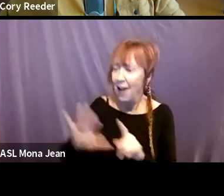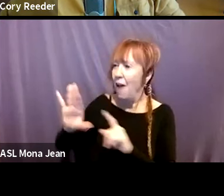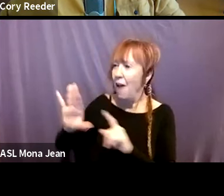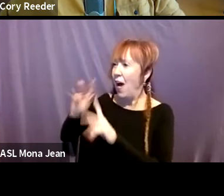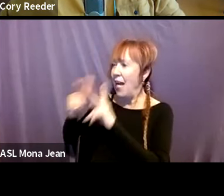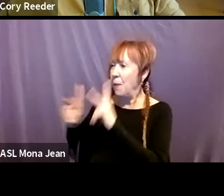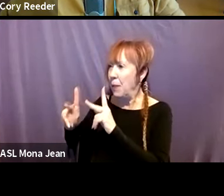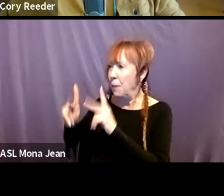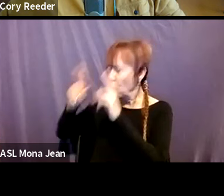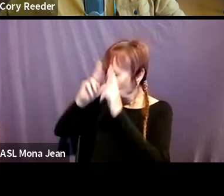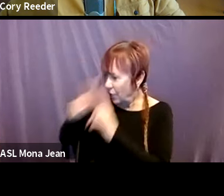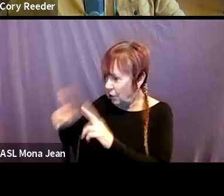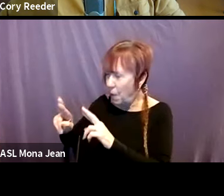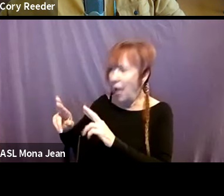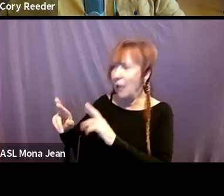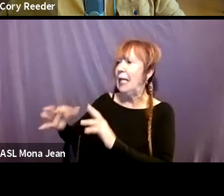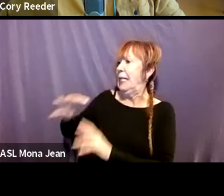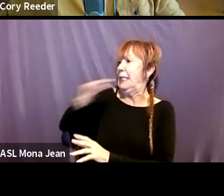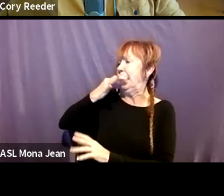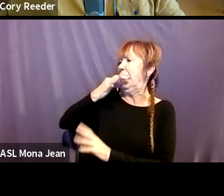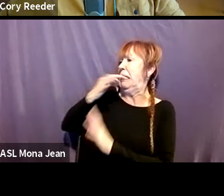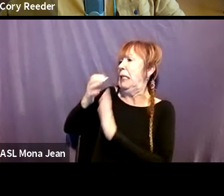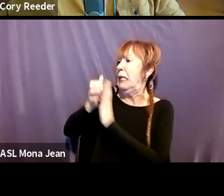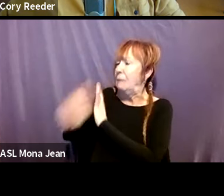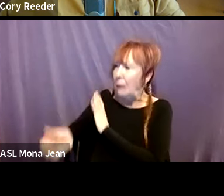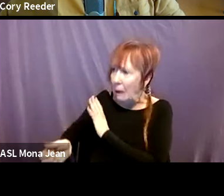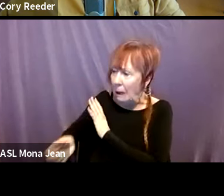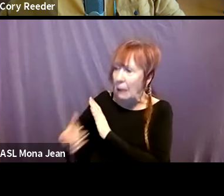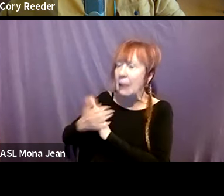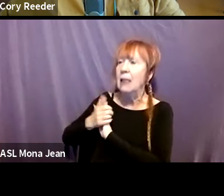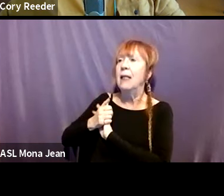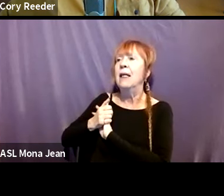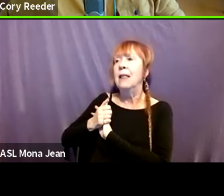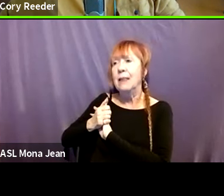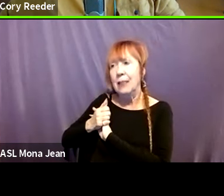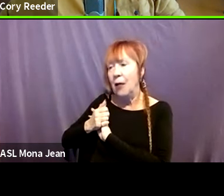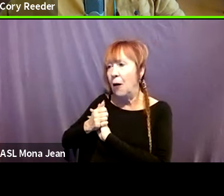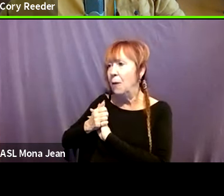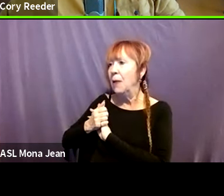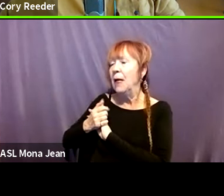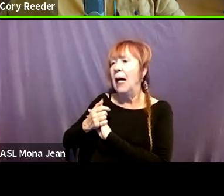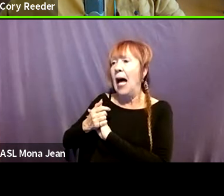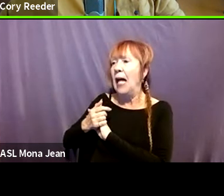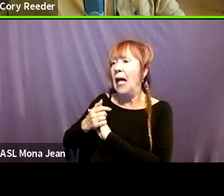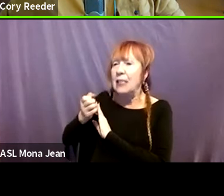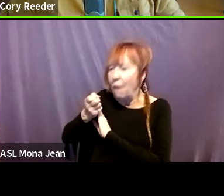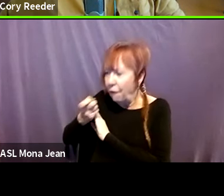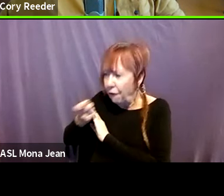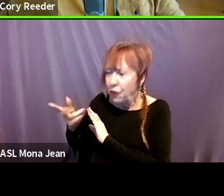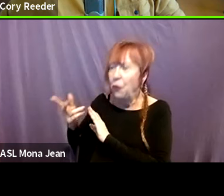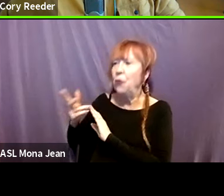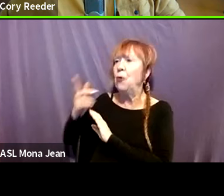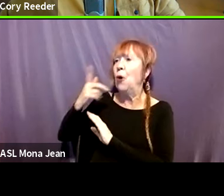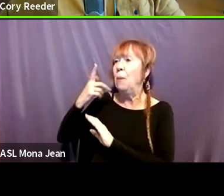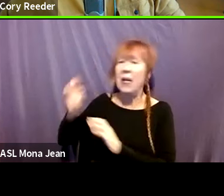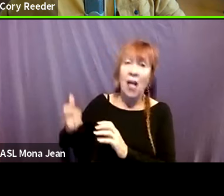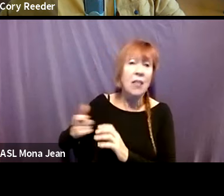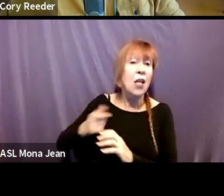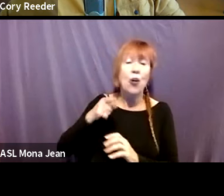as you get too wide, and ask for too much feedback. I think it's just kind of scattered all over, and you don't know what to do.